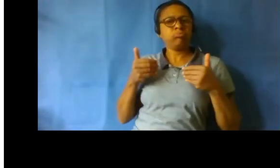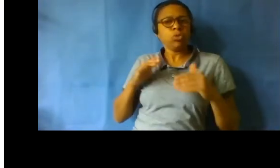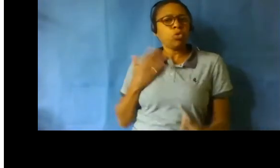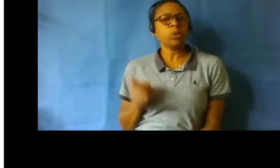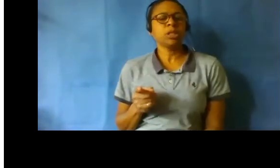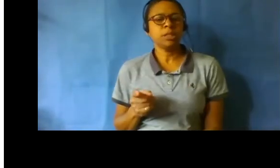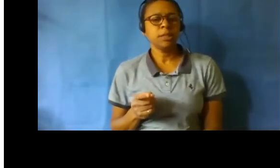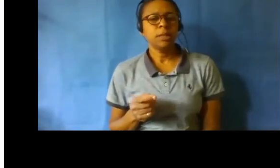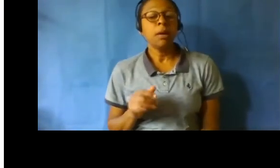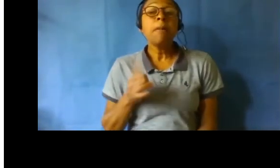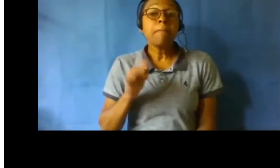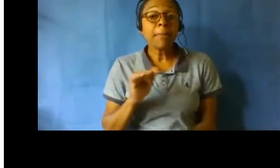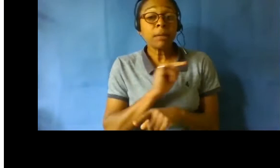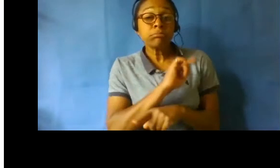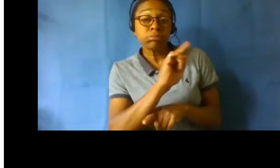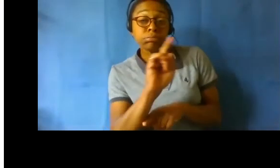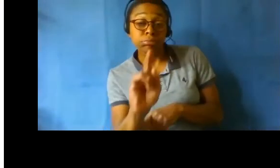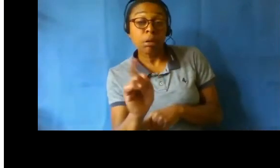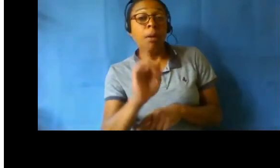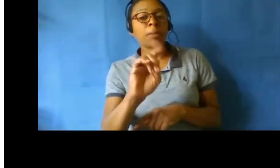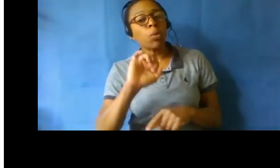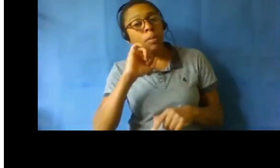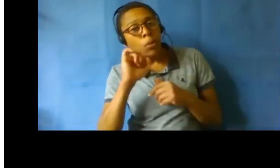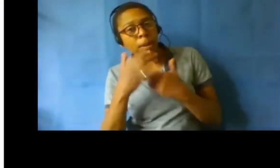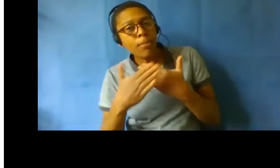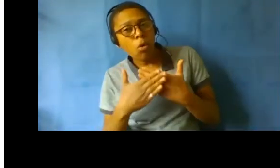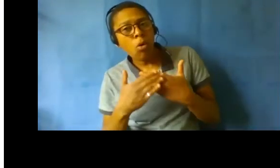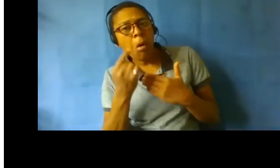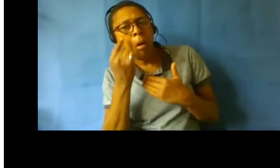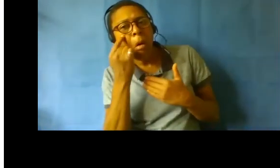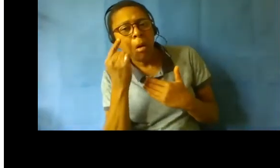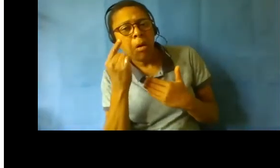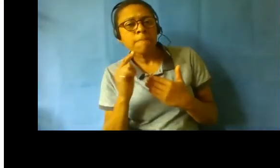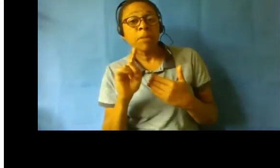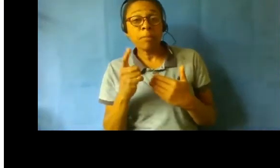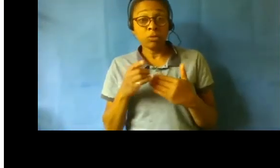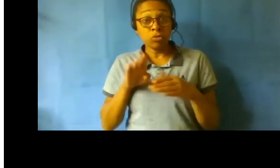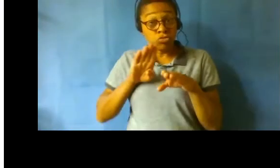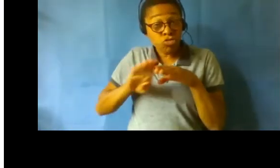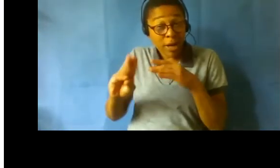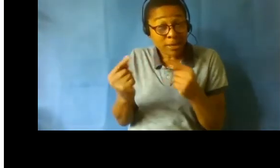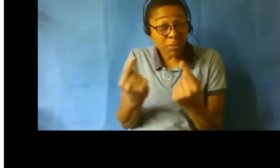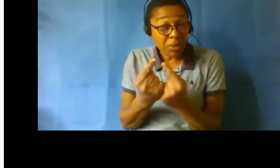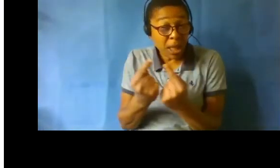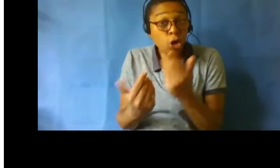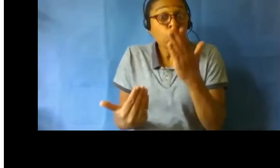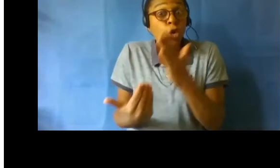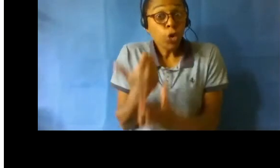been tried on lots of people but to try out a new vaccine on her young child for something that as far as she's concerned I'll never have exposure to it didn't